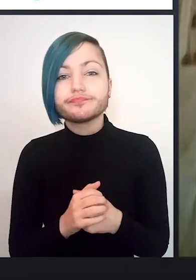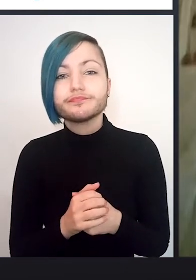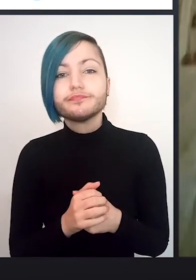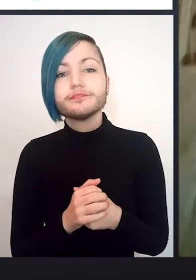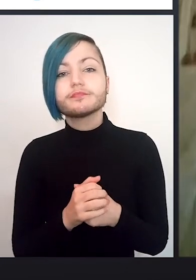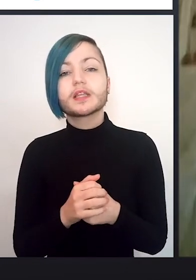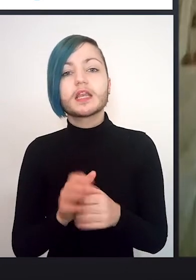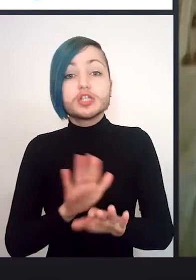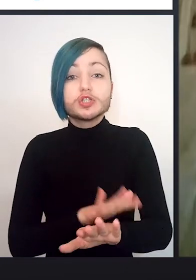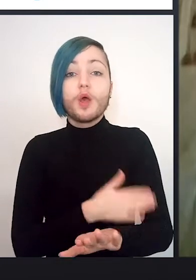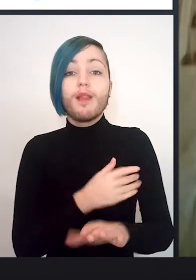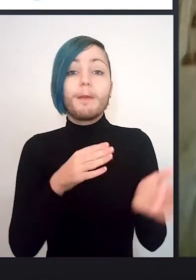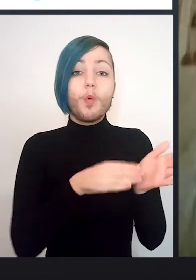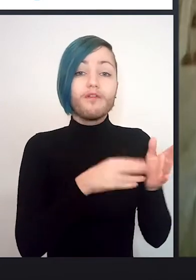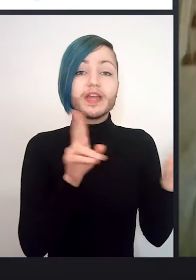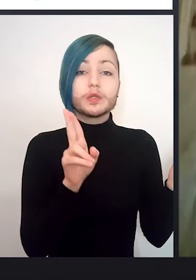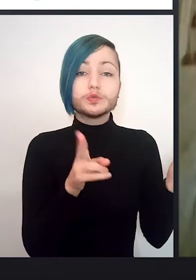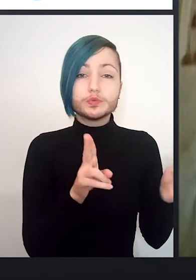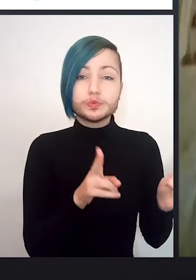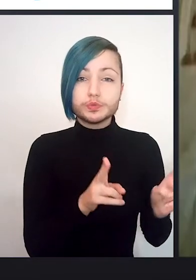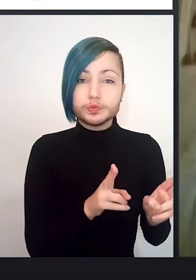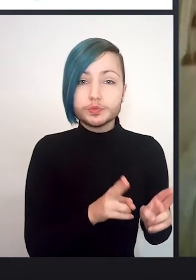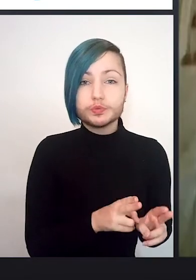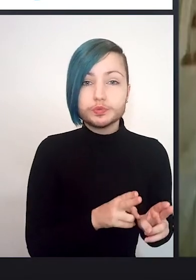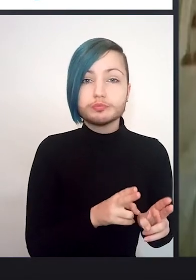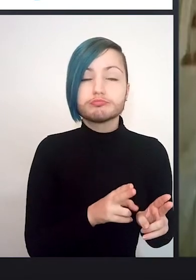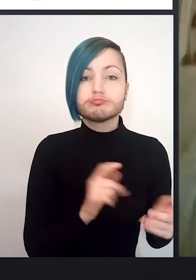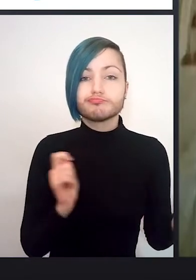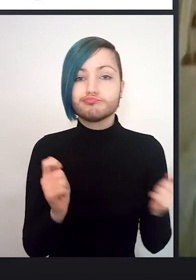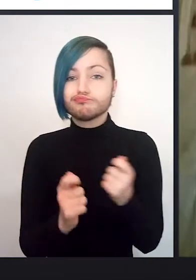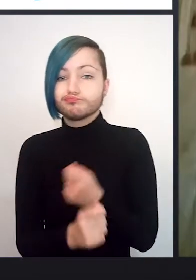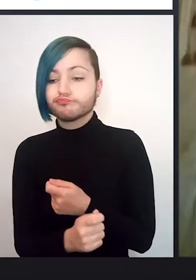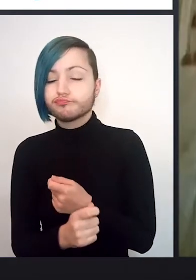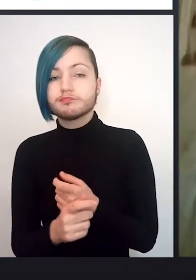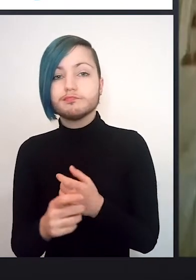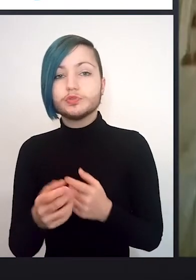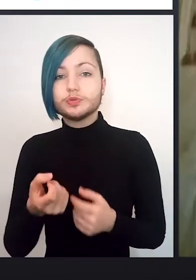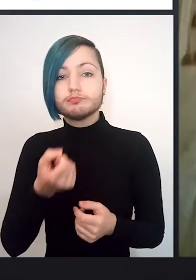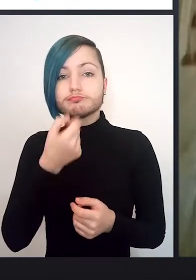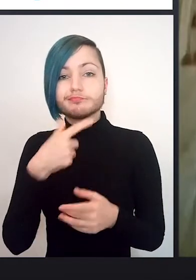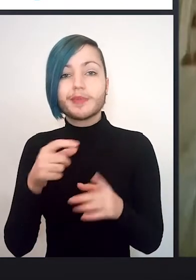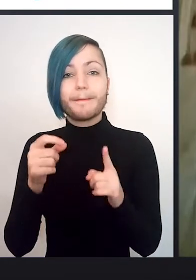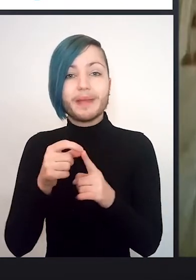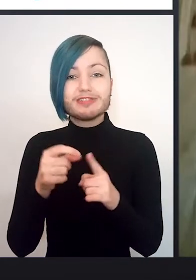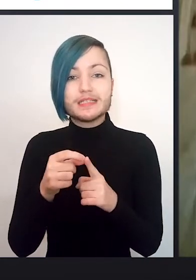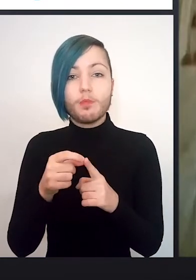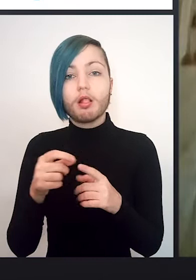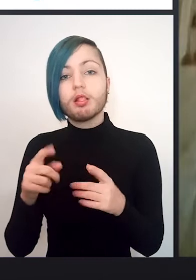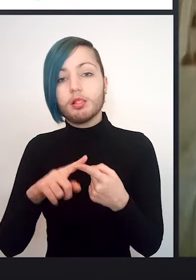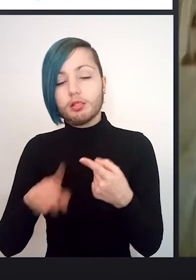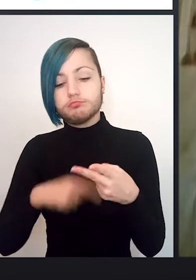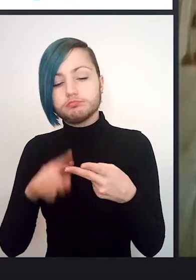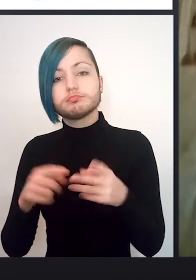and gradually wean you off the morphine so that you're only on paracetamol and ibuprofen.